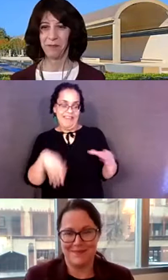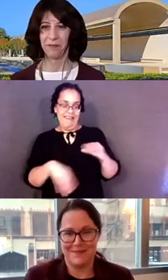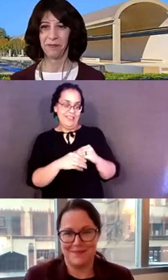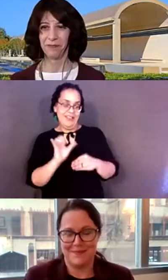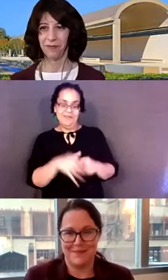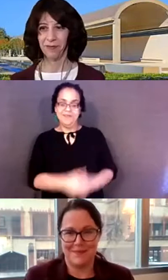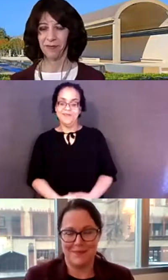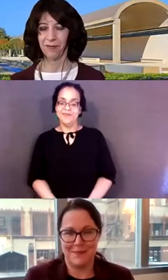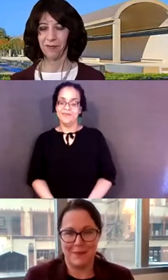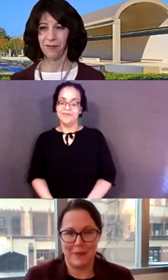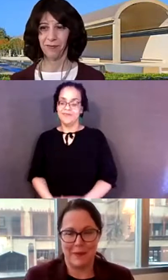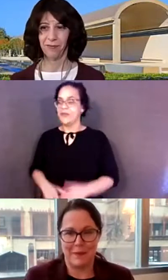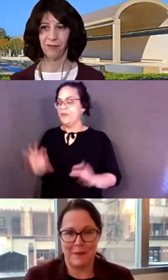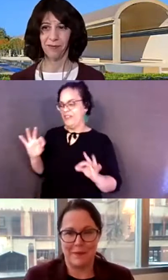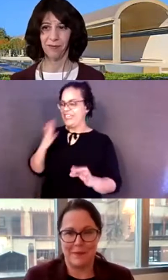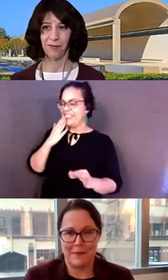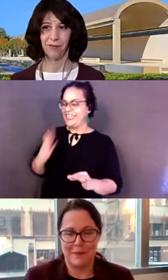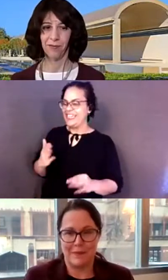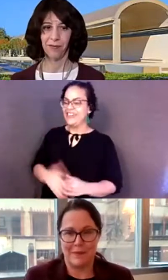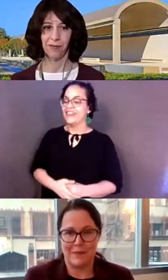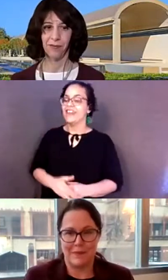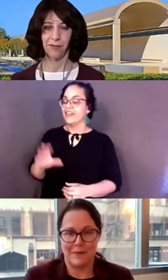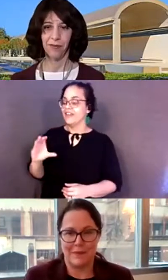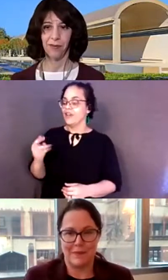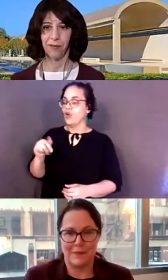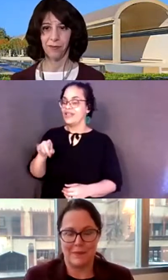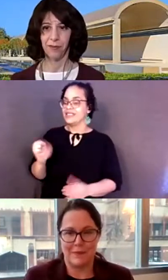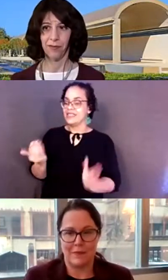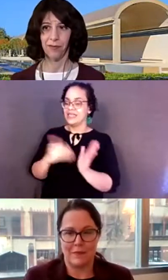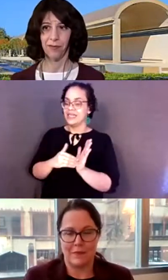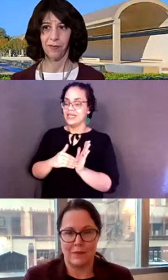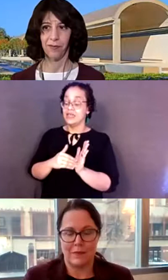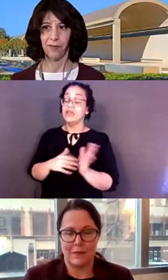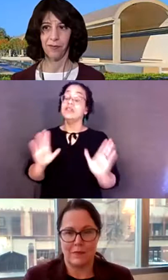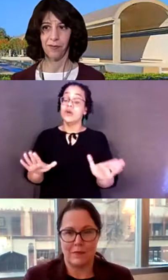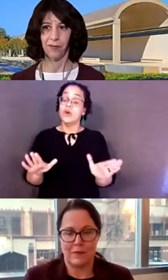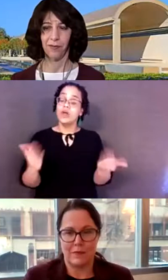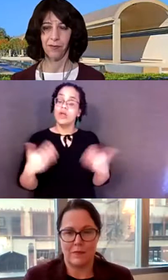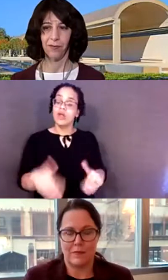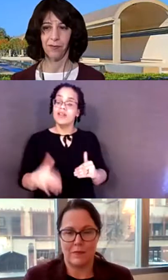Perfect, thank you. This is Christine again. Okay, let's say they are